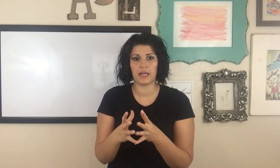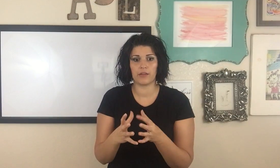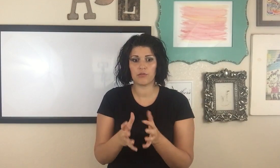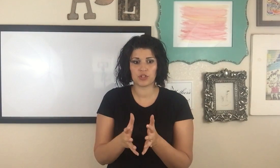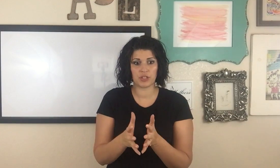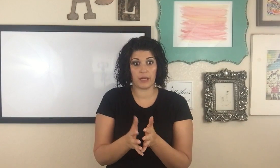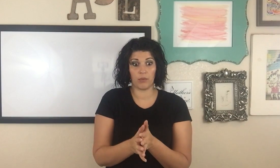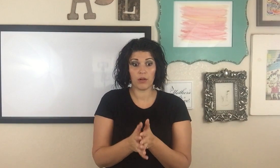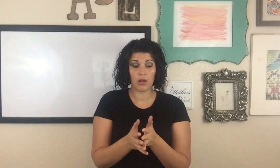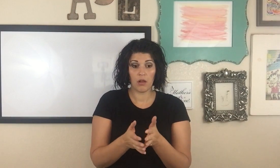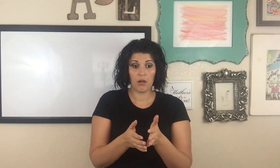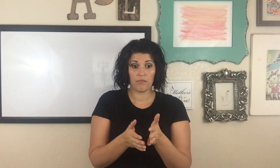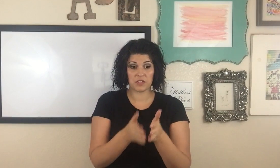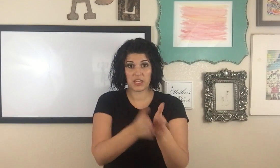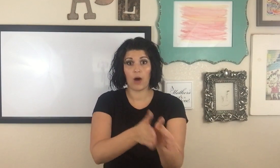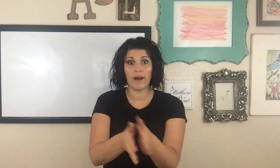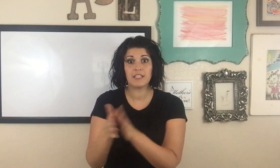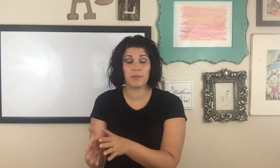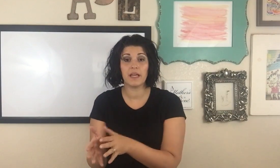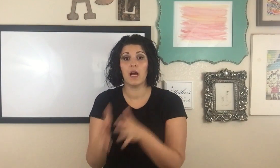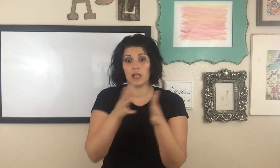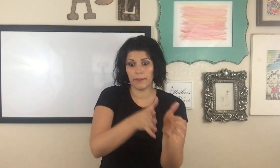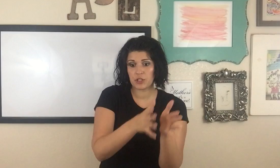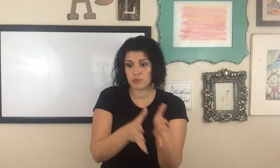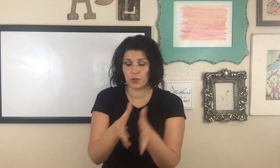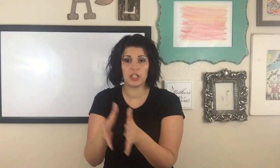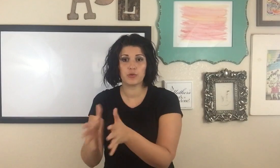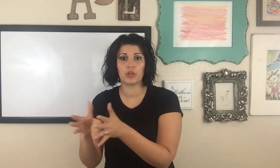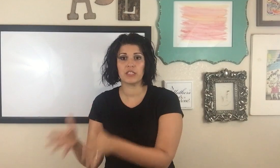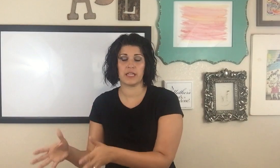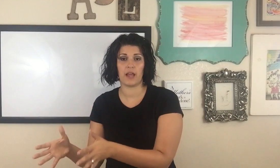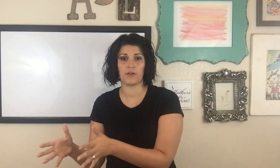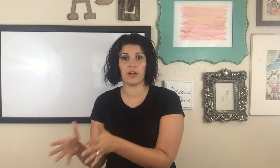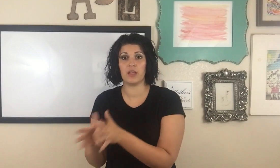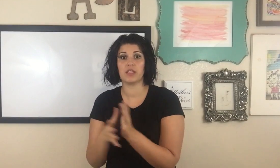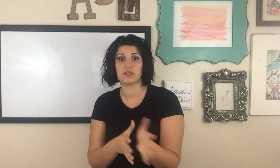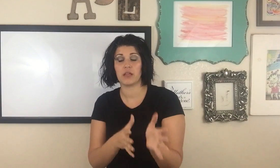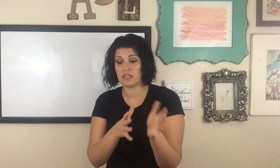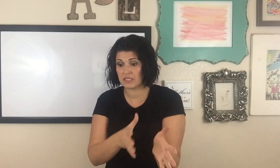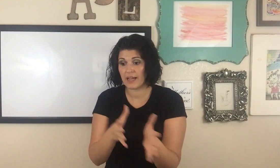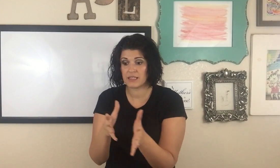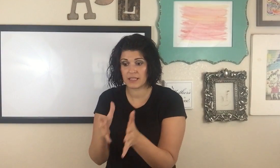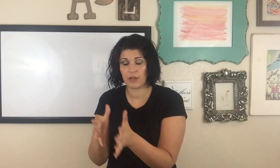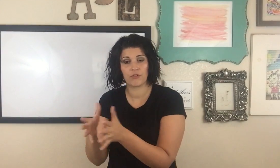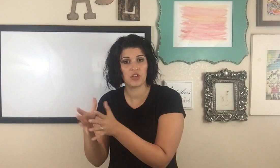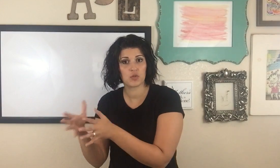together. It was just like, Whoa, this is how I speak. Let me just put these words together in this and the science together in this